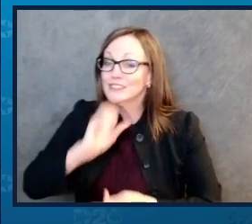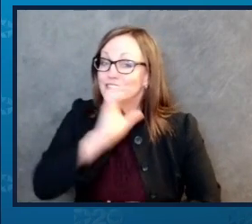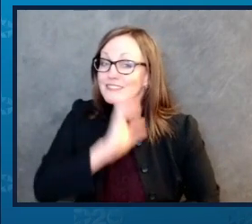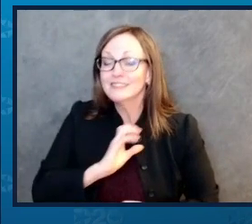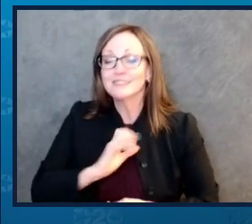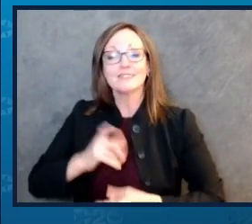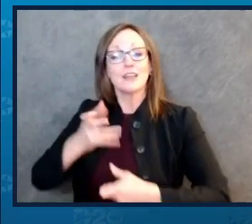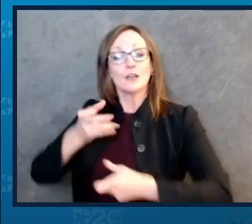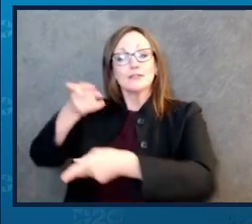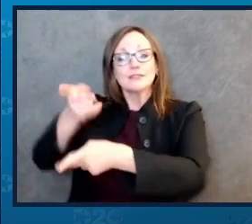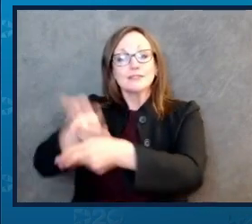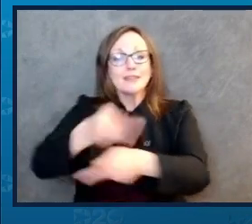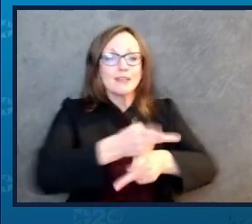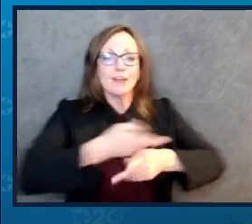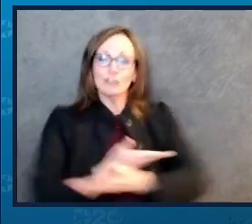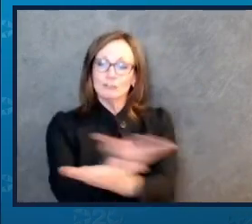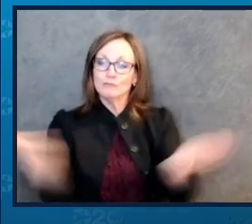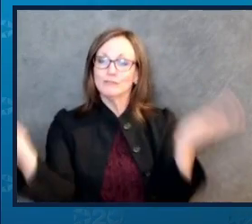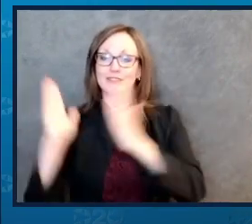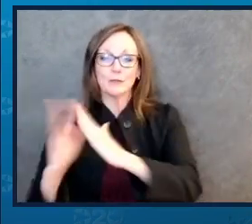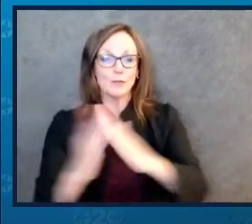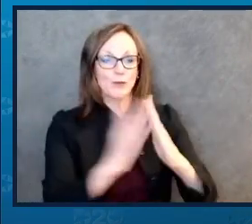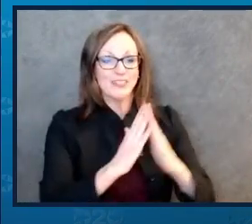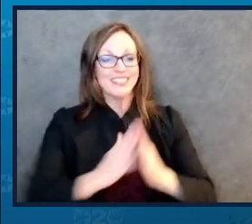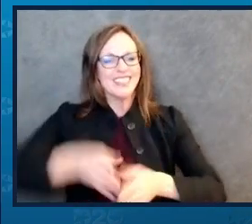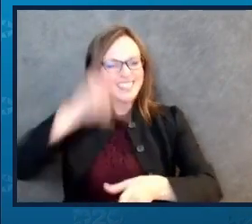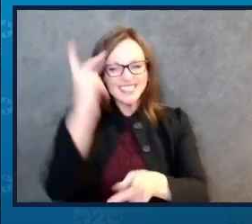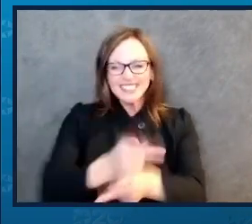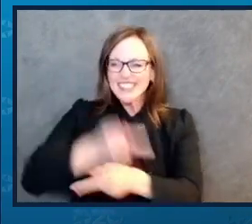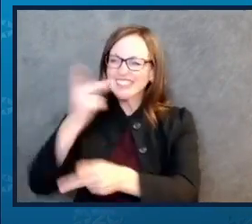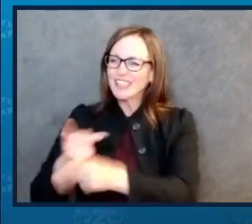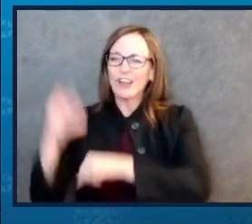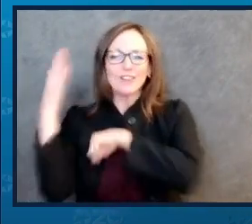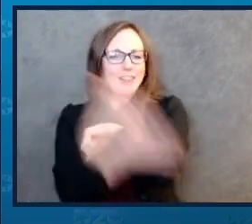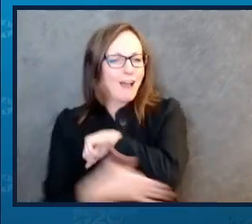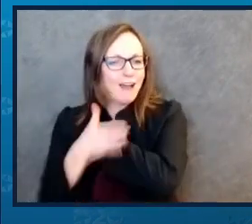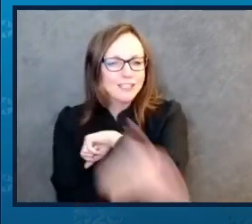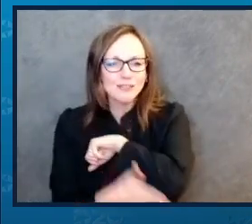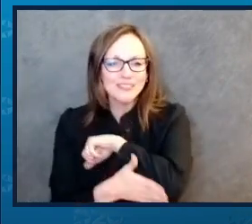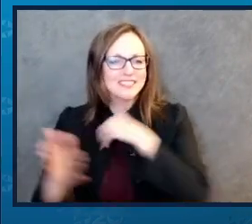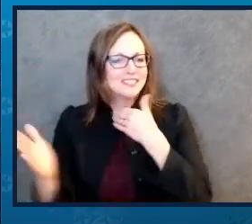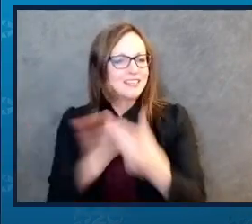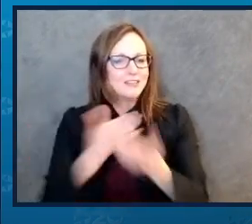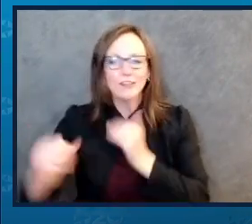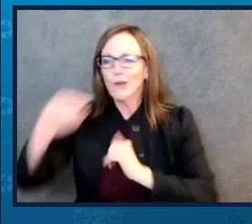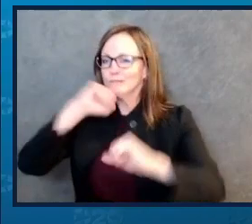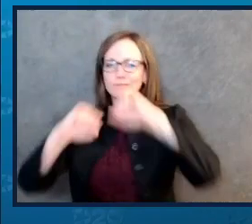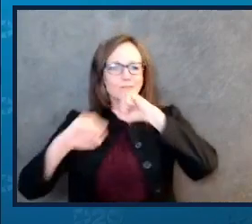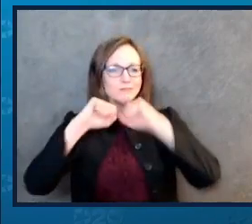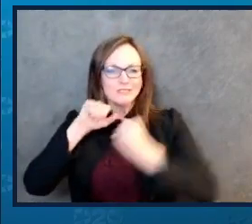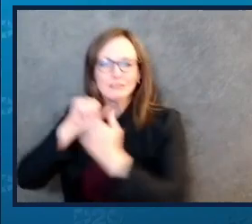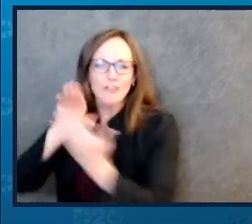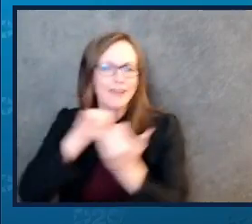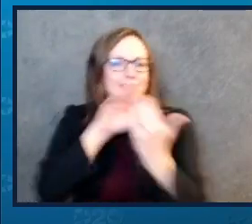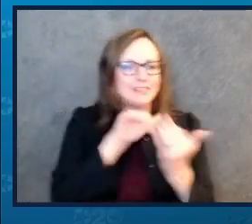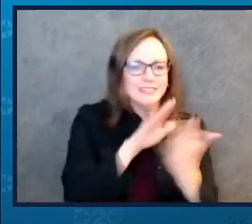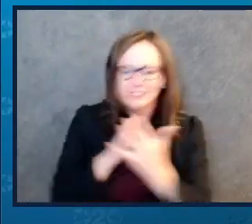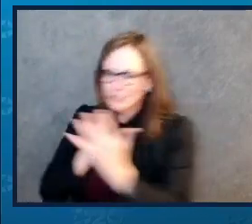SHE KEEPS THIS NATION GOING EVEN